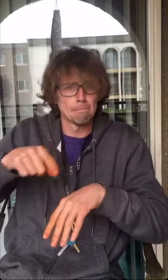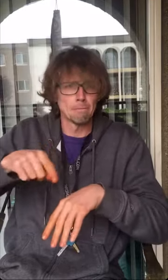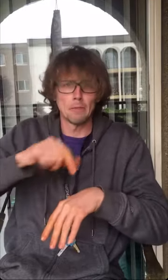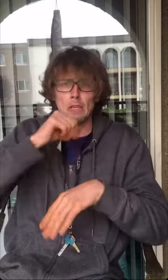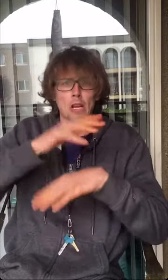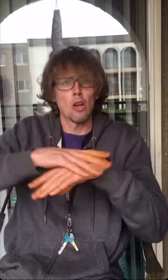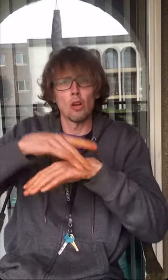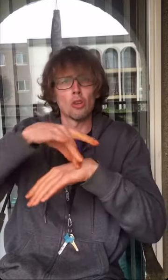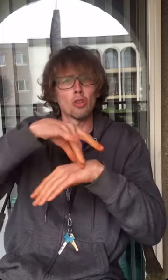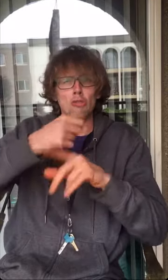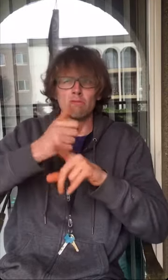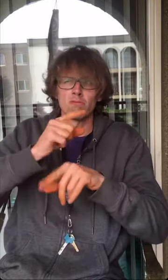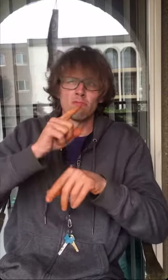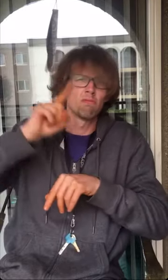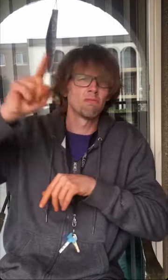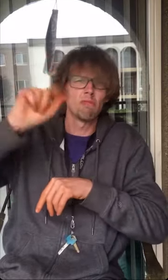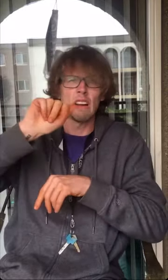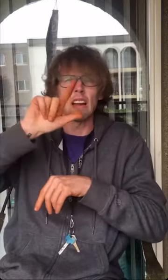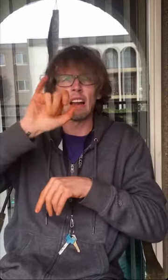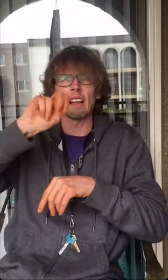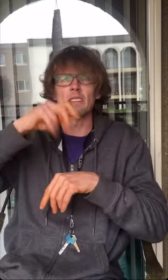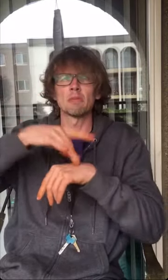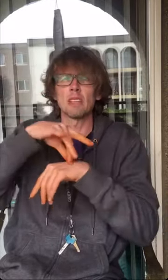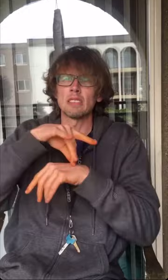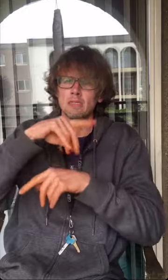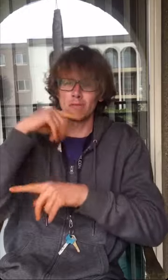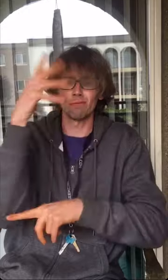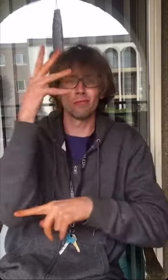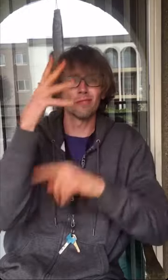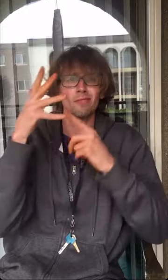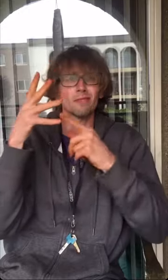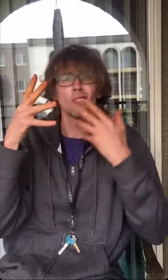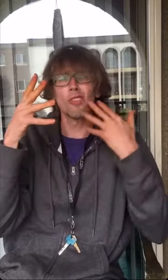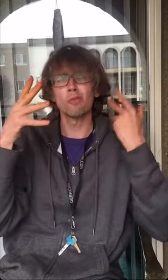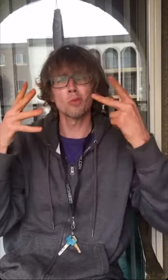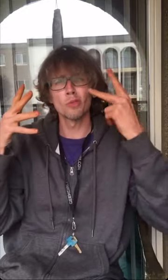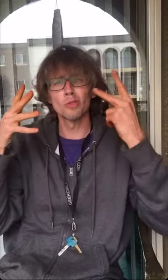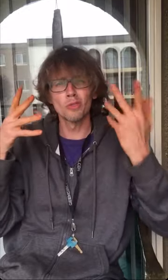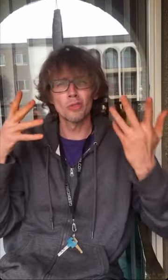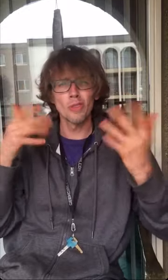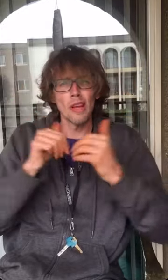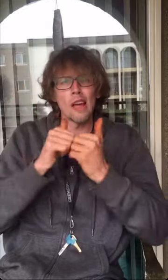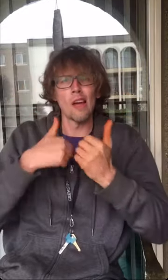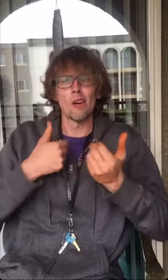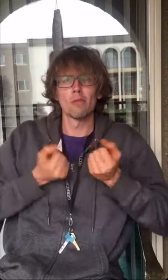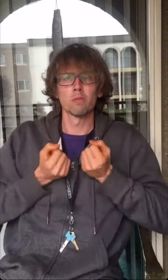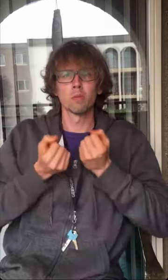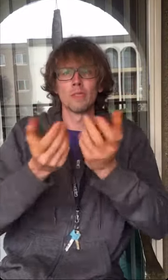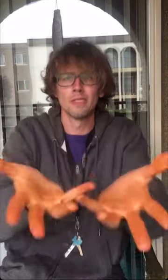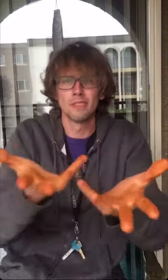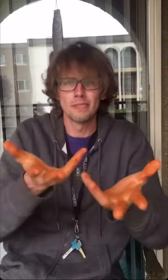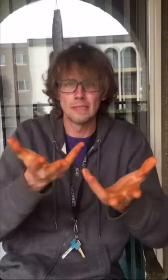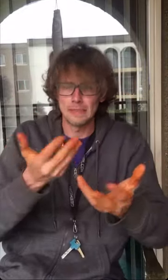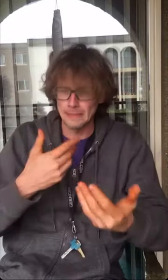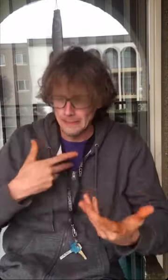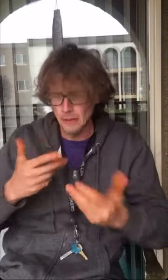this scenery is not on Earth but a far off exoplanet where the foliage is purple! How do I express color concepts